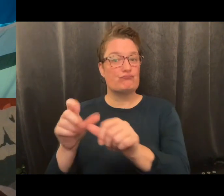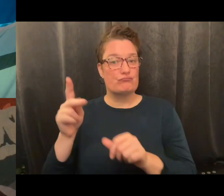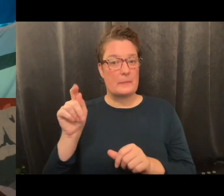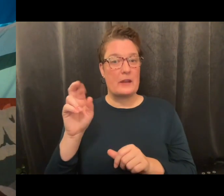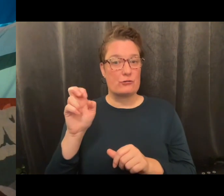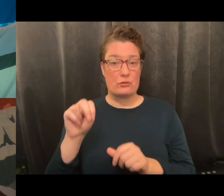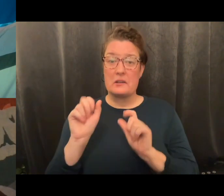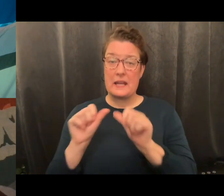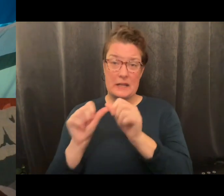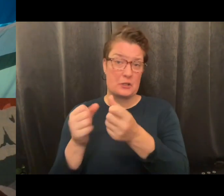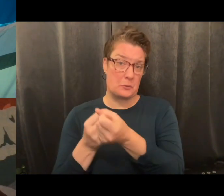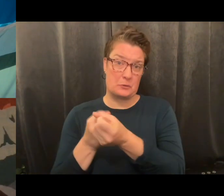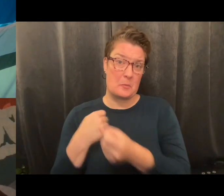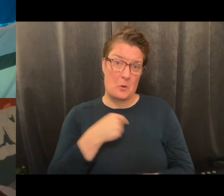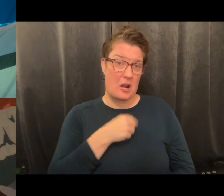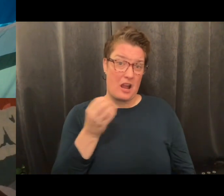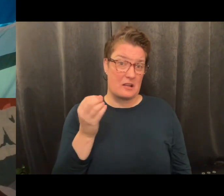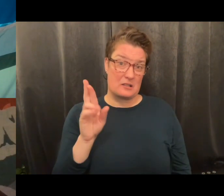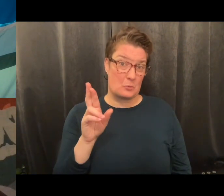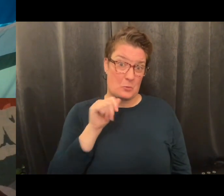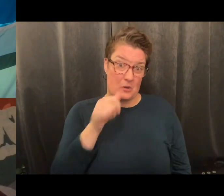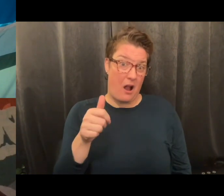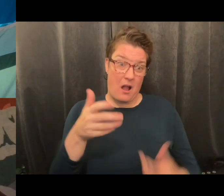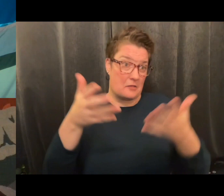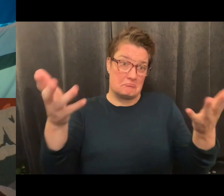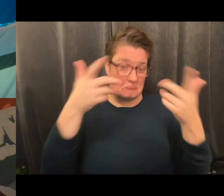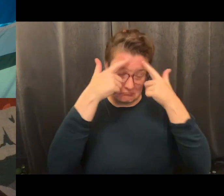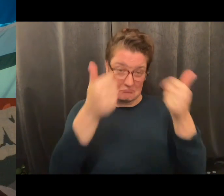Um, we're gonna, we'll probably repost the podcast of the month